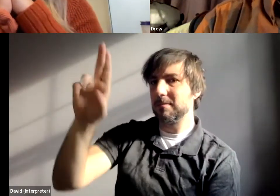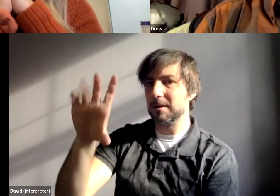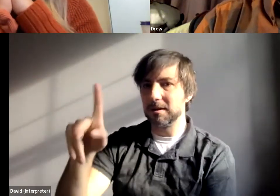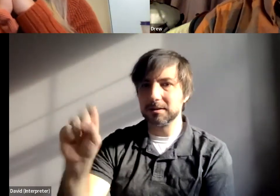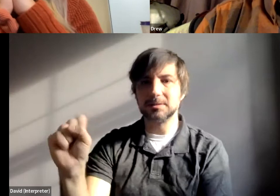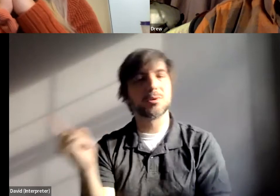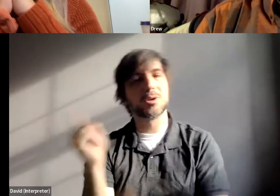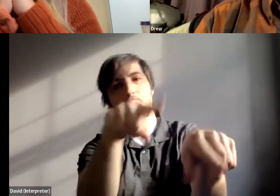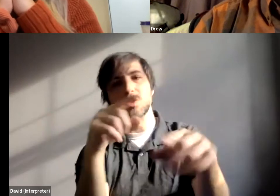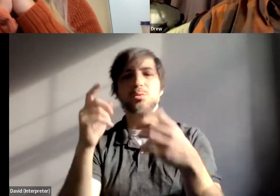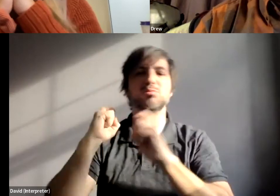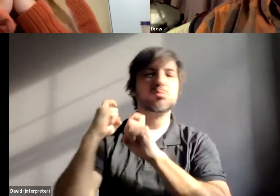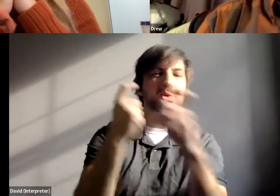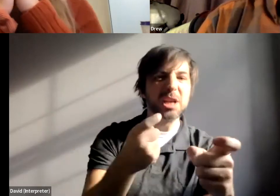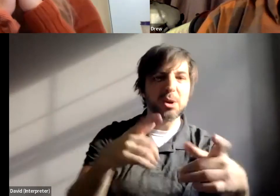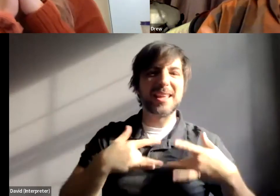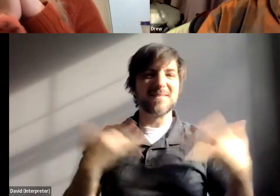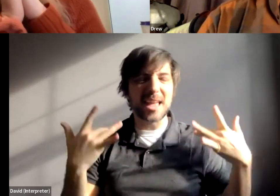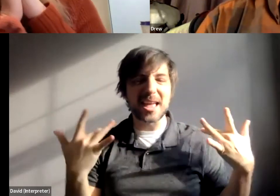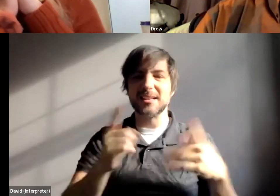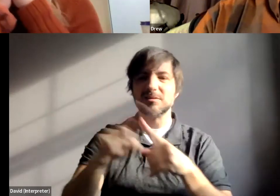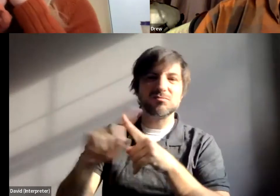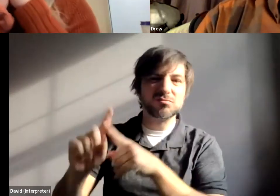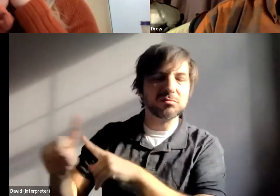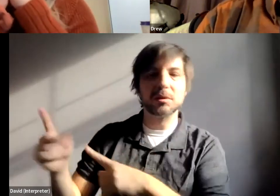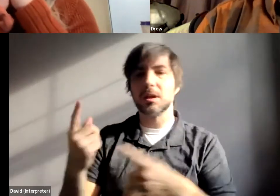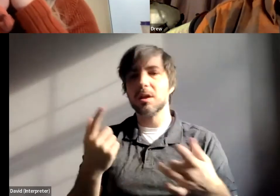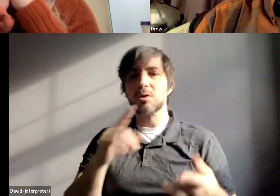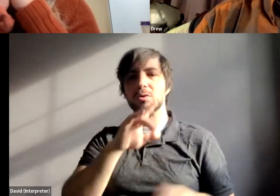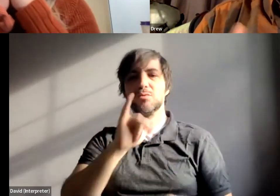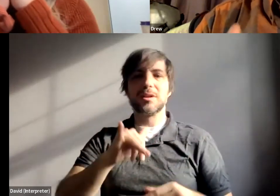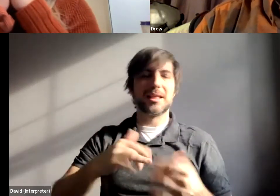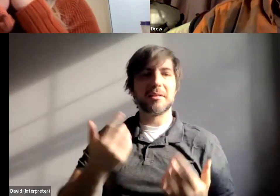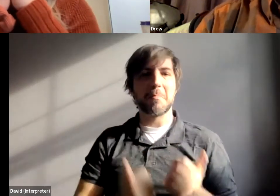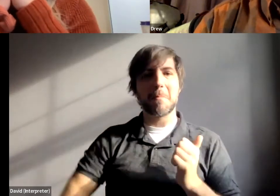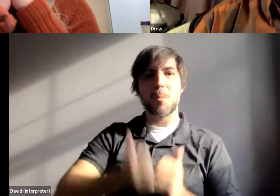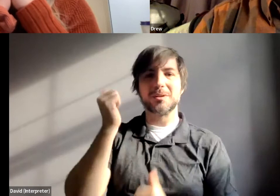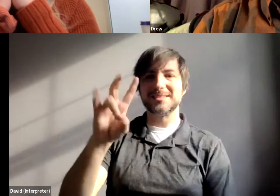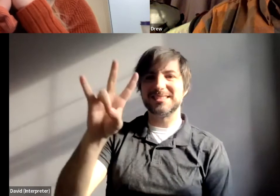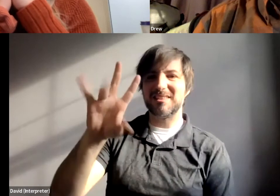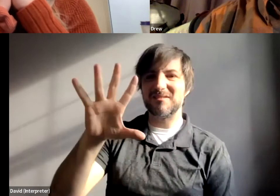like that comprised of 75% visually impaired hockey player